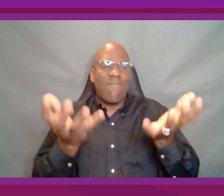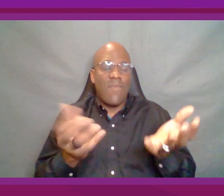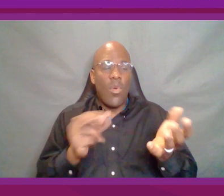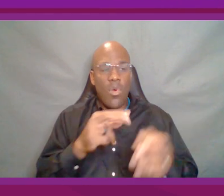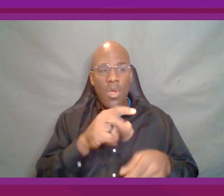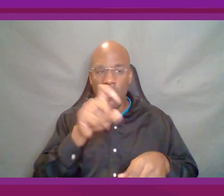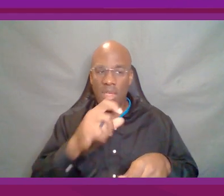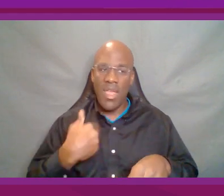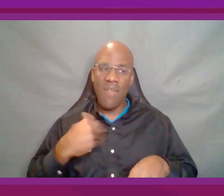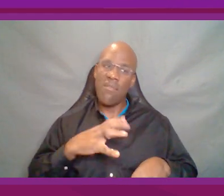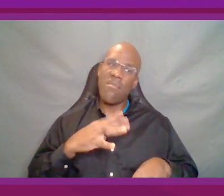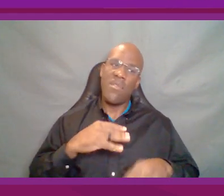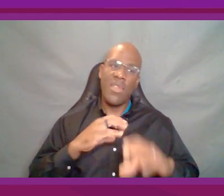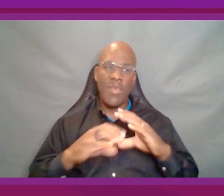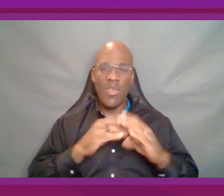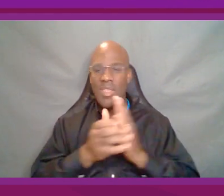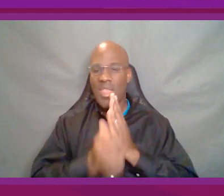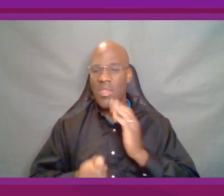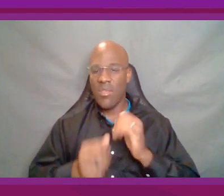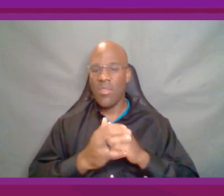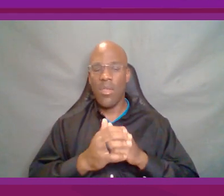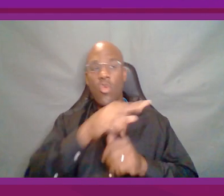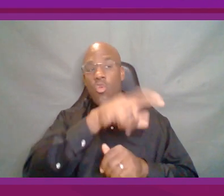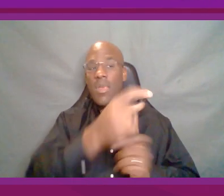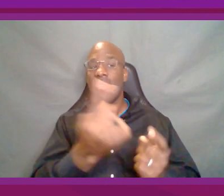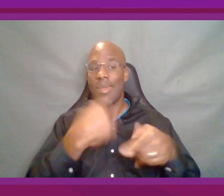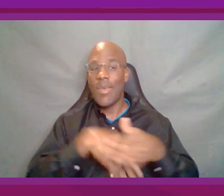communication skills, or coming into the office even when work can be done remotely,